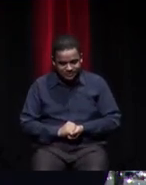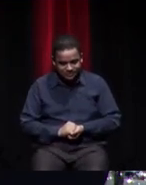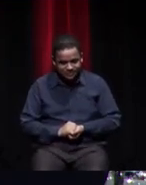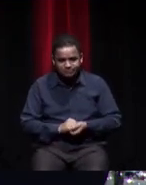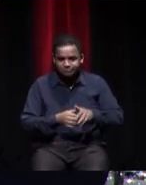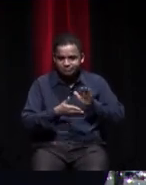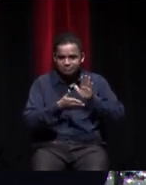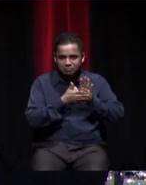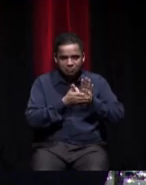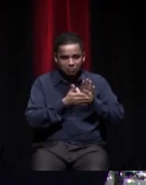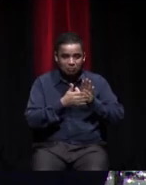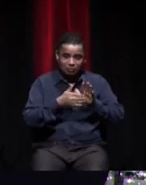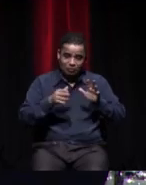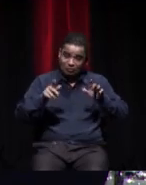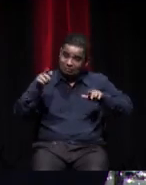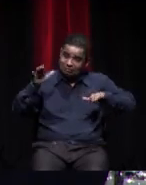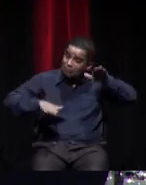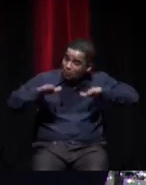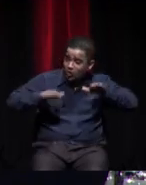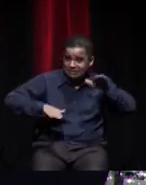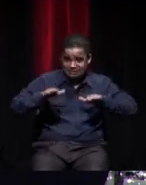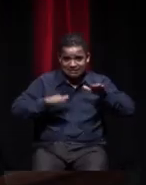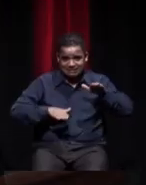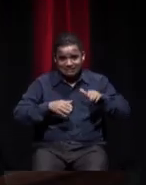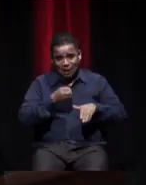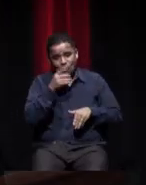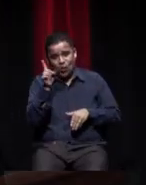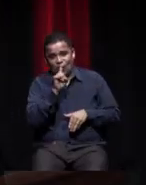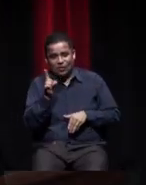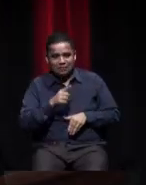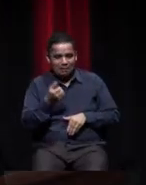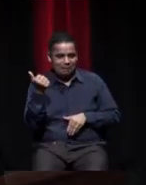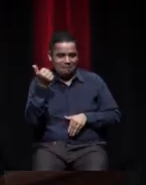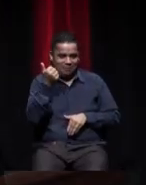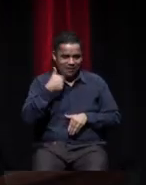a hypothesis to see whether it works or not. This is the first time I'm proposing it.